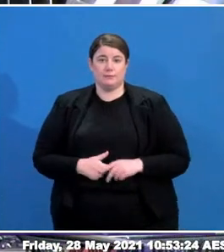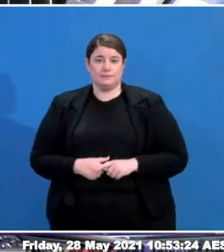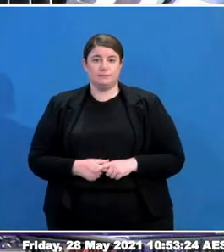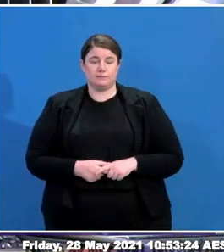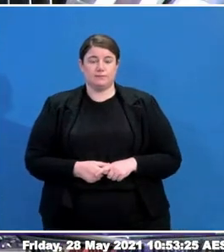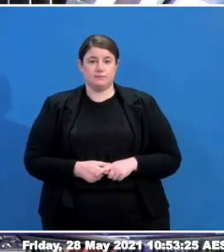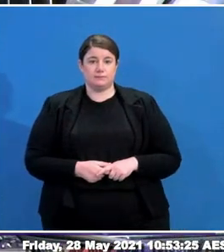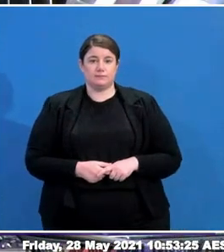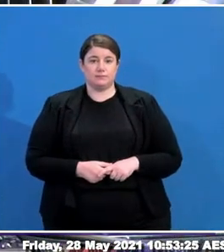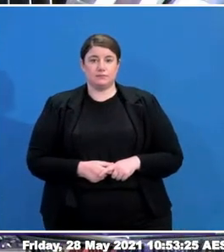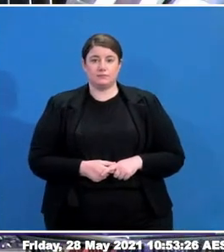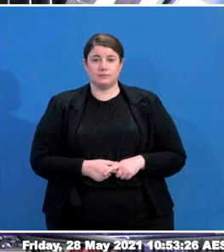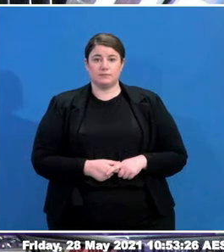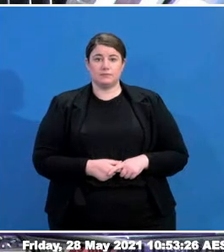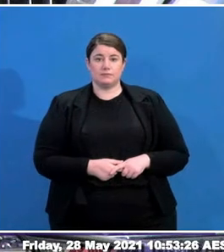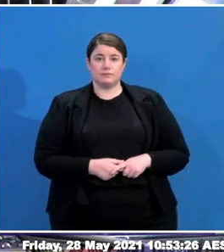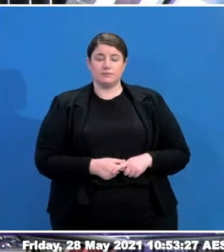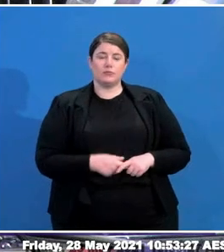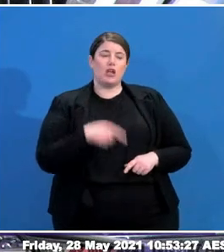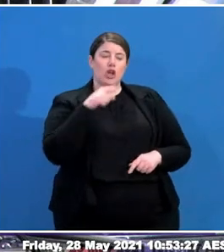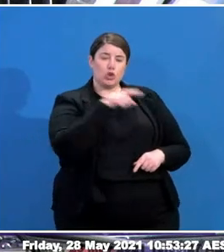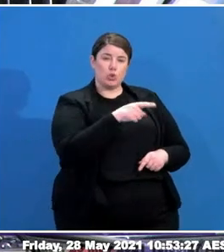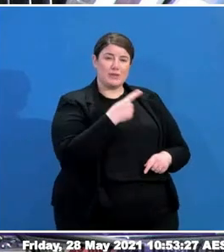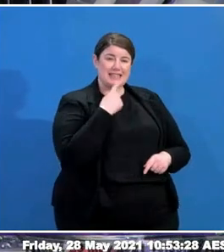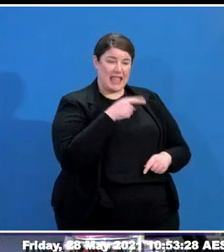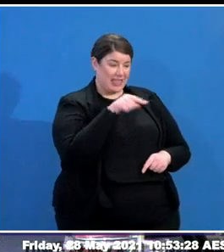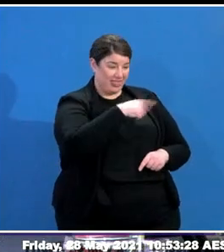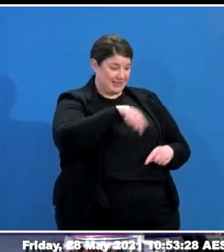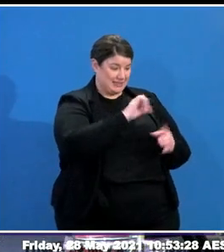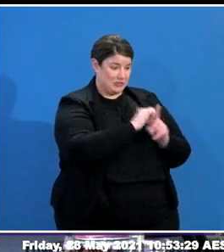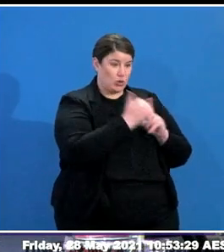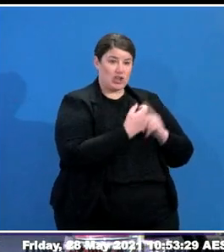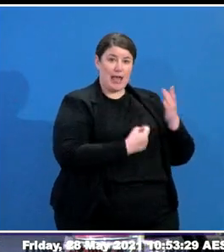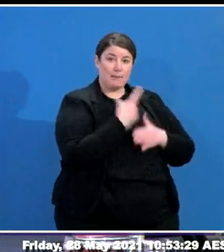Are you saying this has occurred because somebody was deceitful? Yes.